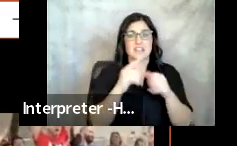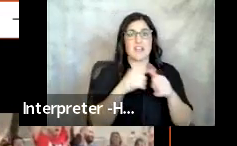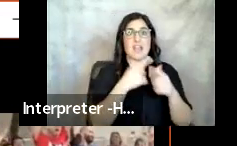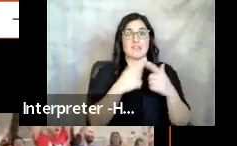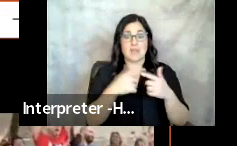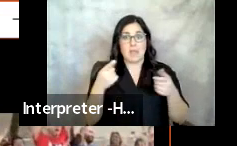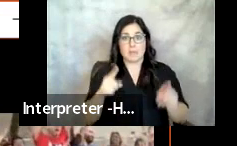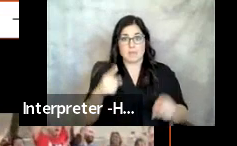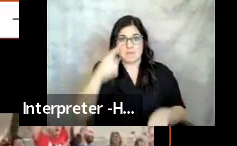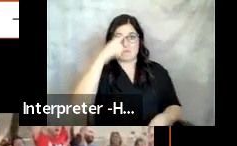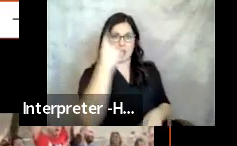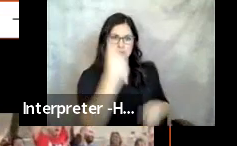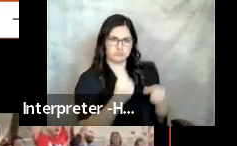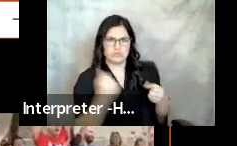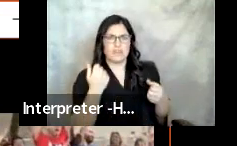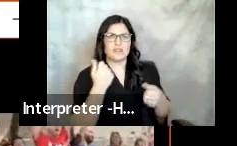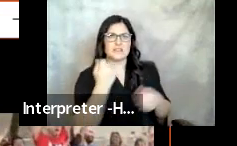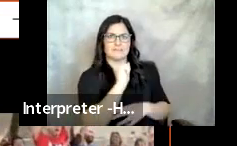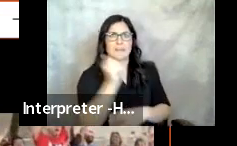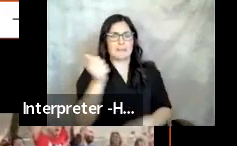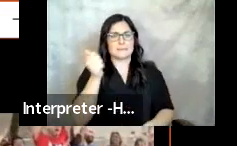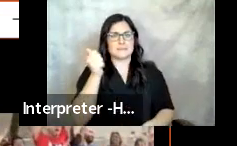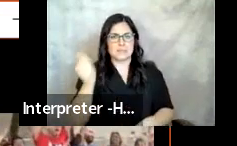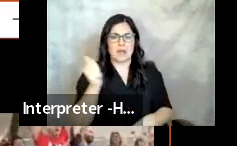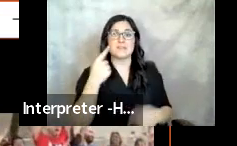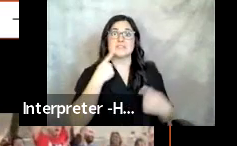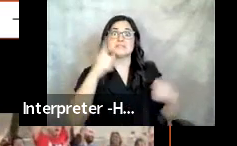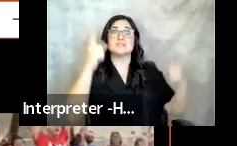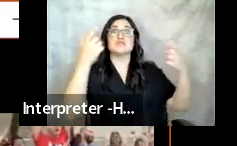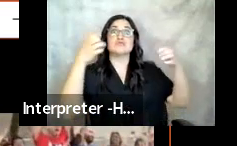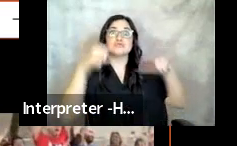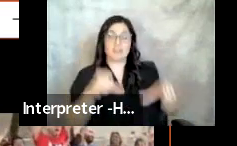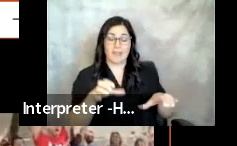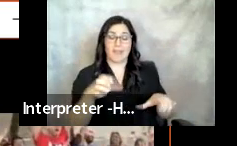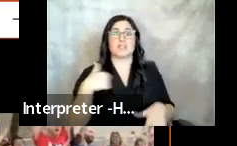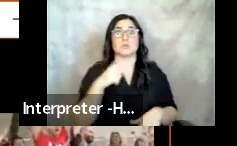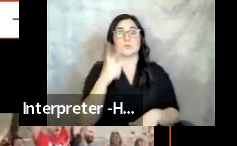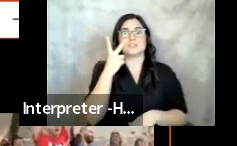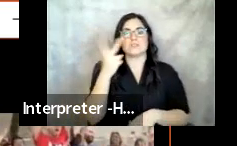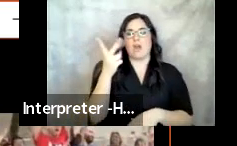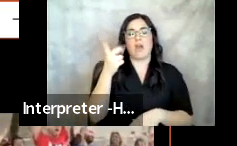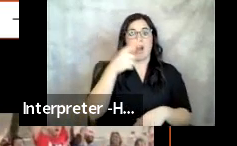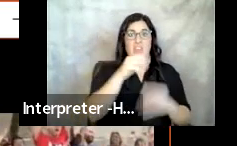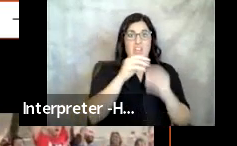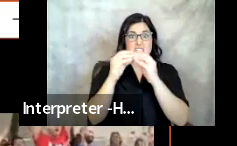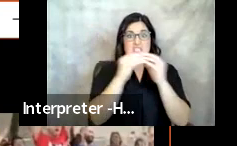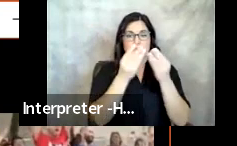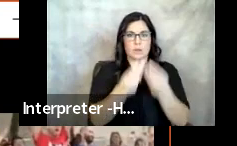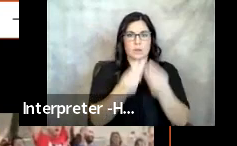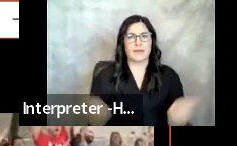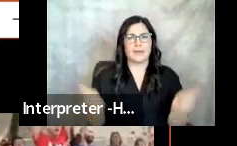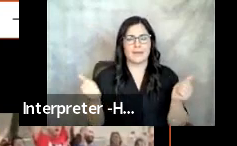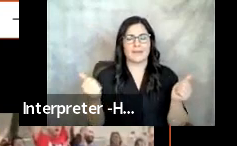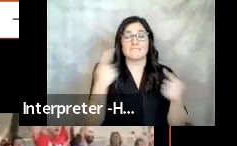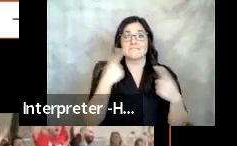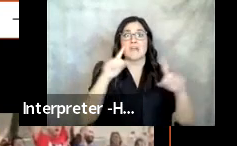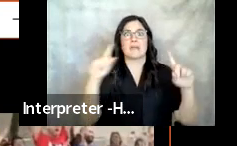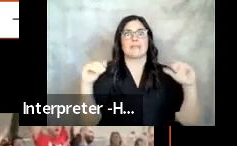where we had a chance to create. A society that was multiracial. And equal and yet blew that chance.